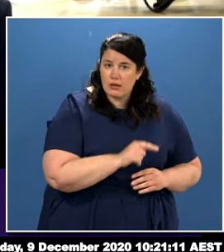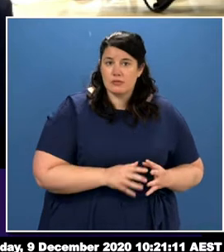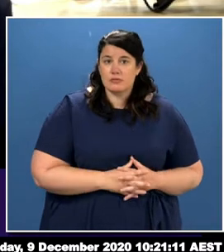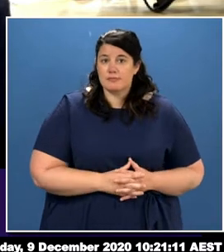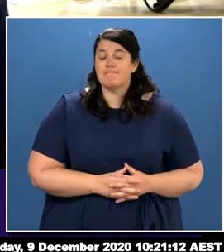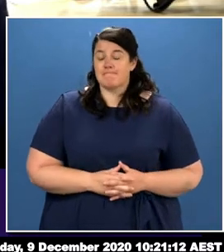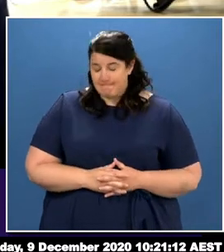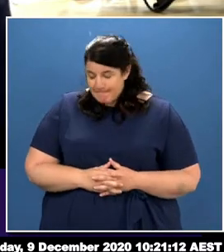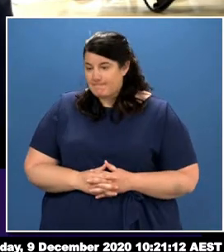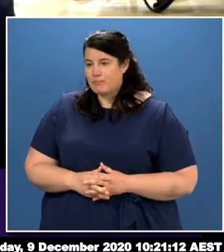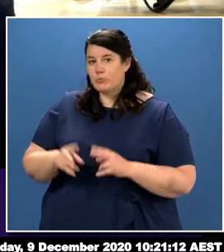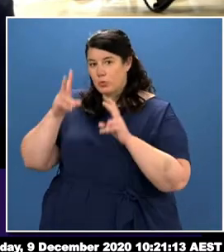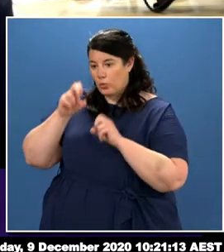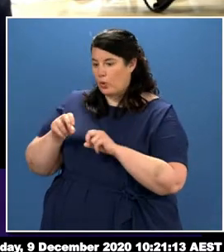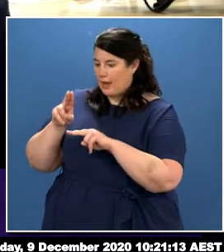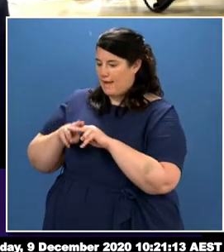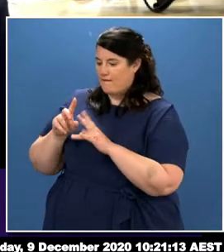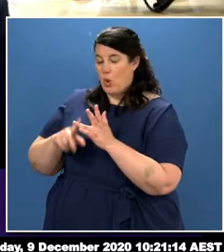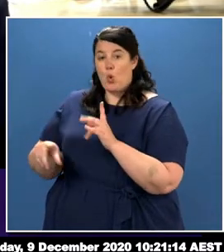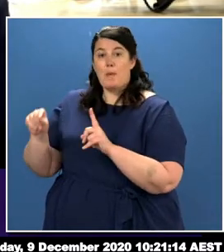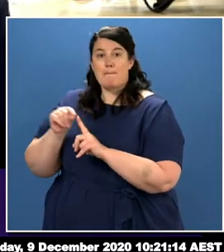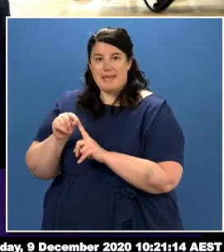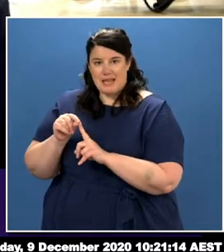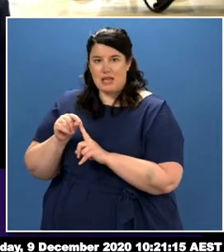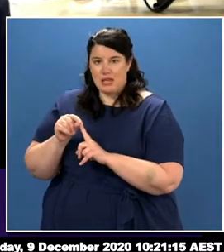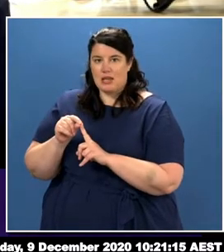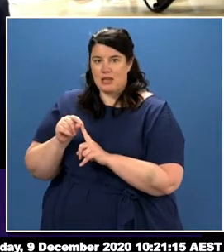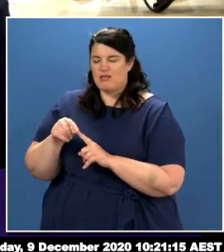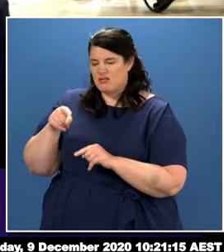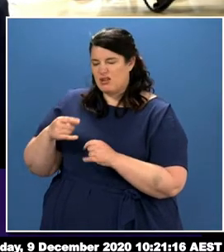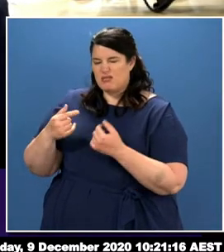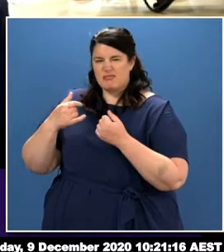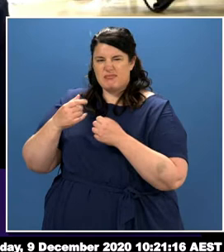Yes, so it's called FOP, or Fibrodysplasia ossificans